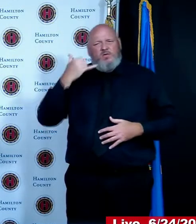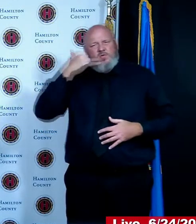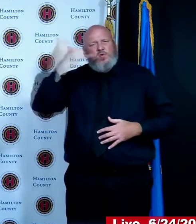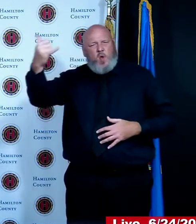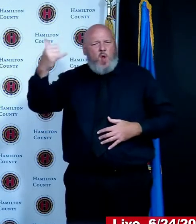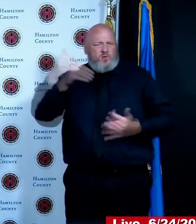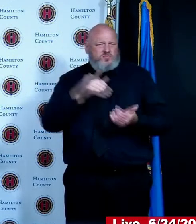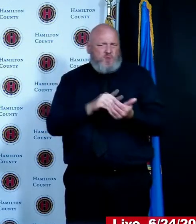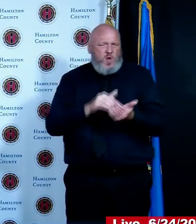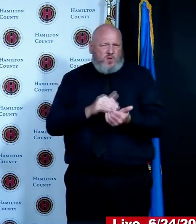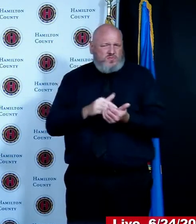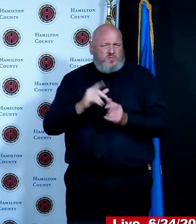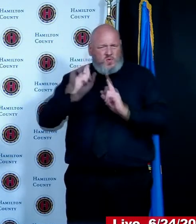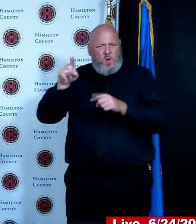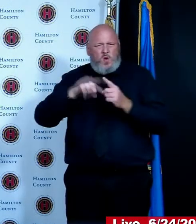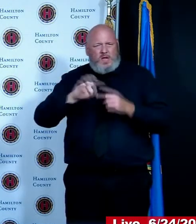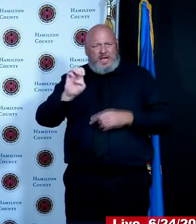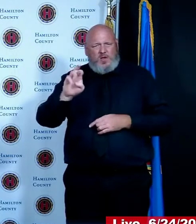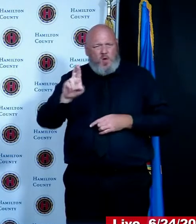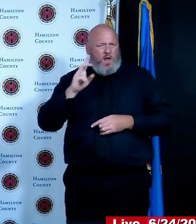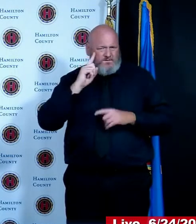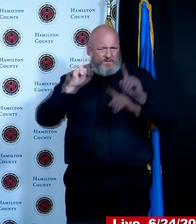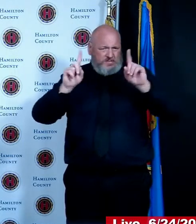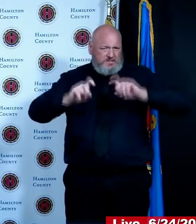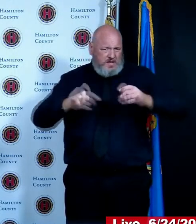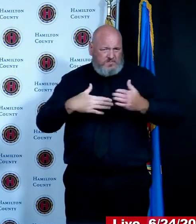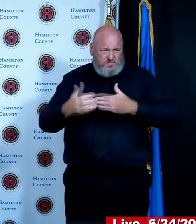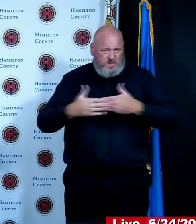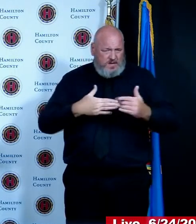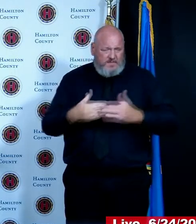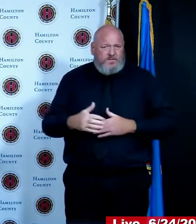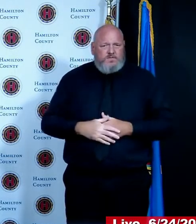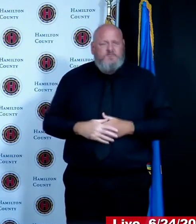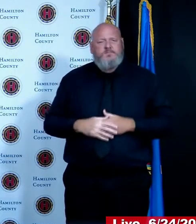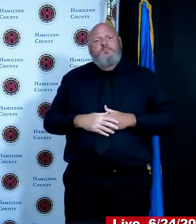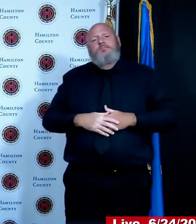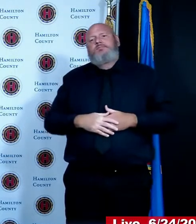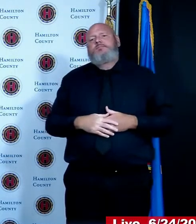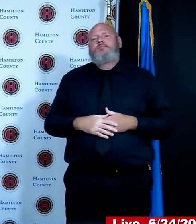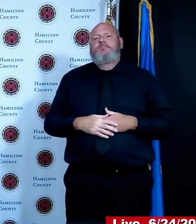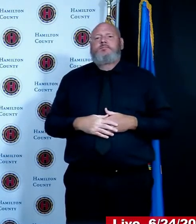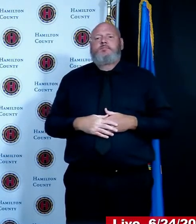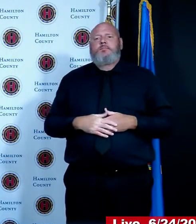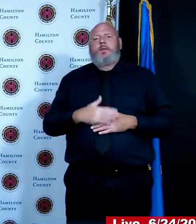individual please consult your primary care doctor or closest Urgent Care for